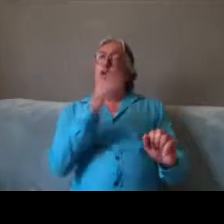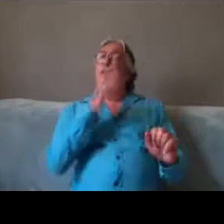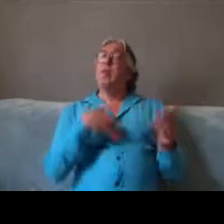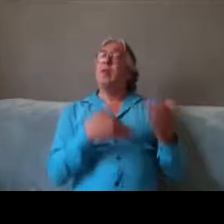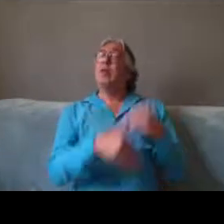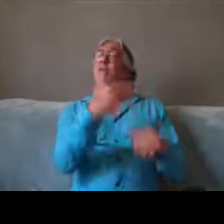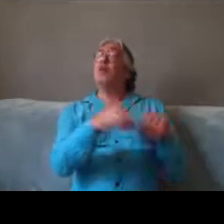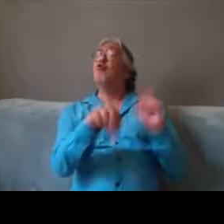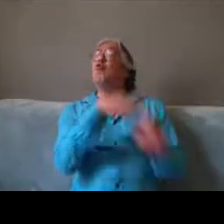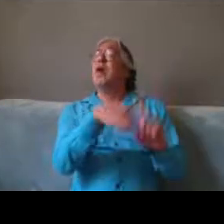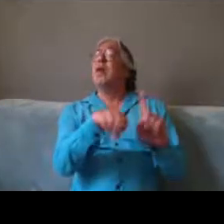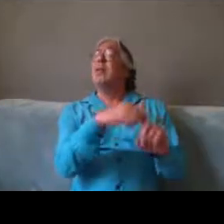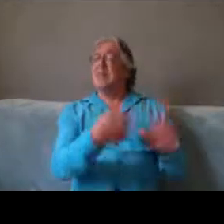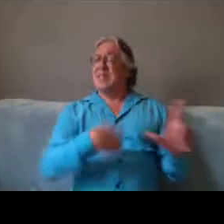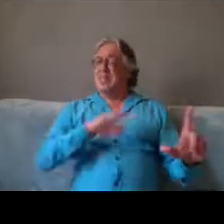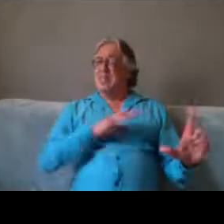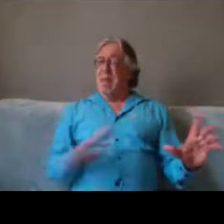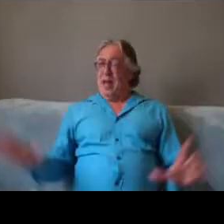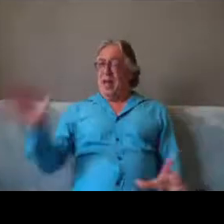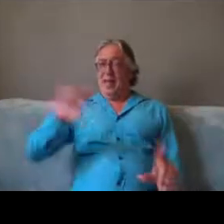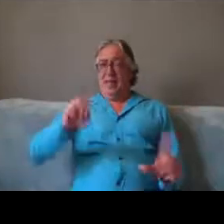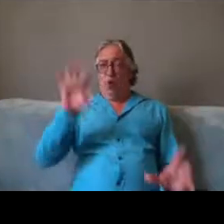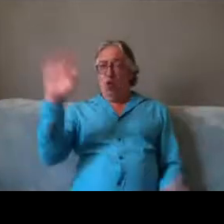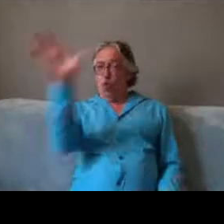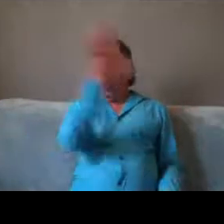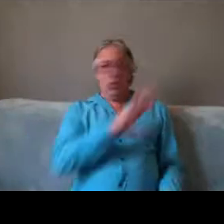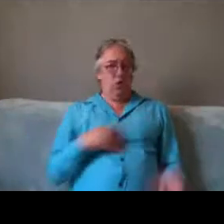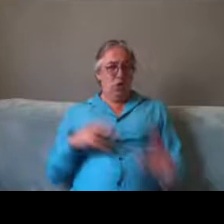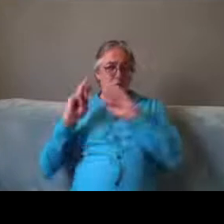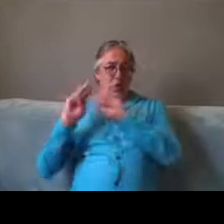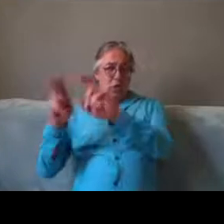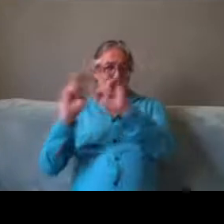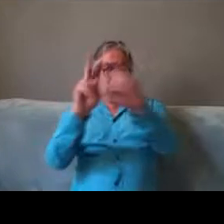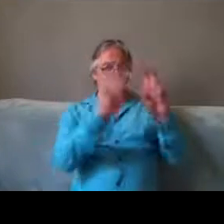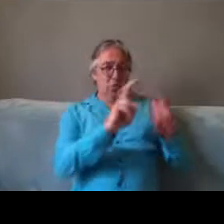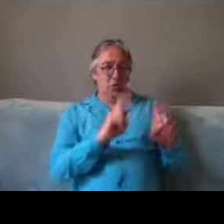but not only in mobility programmes. We'll focus on higher education